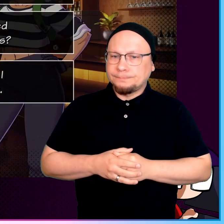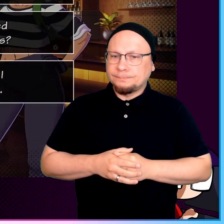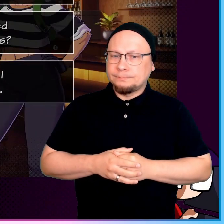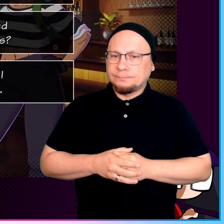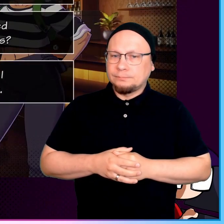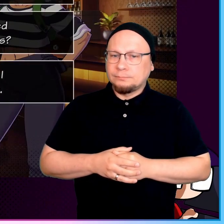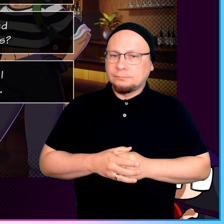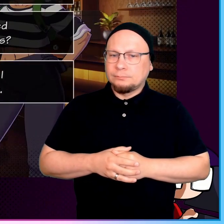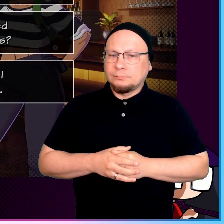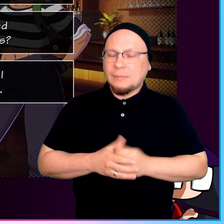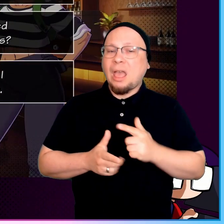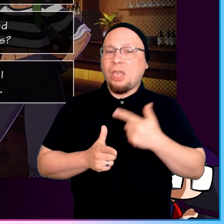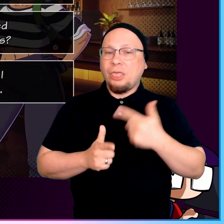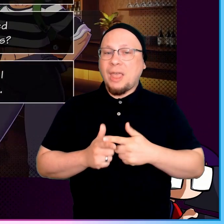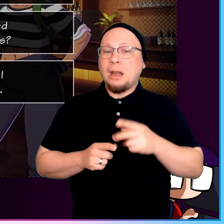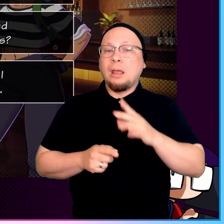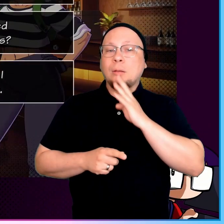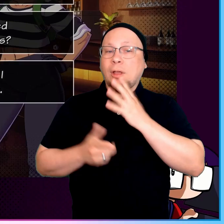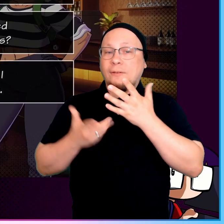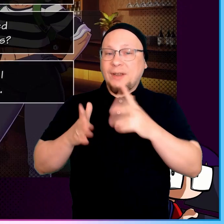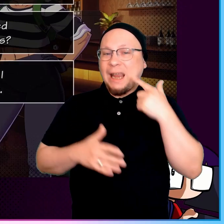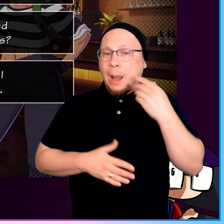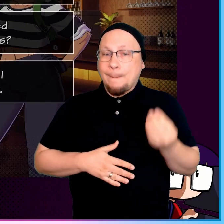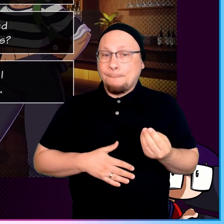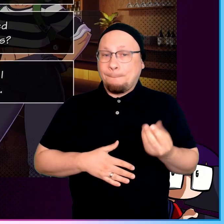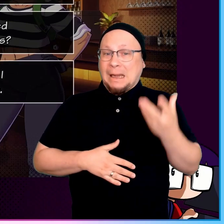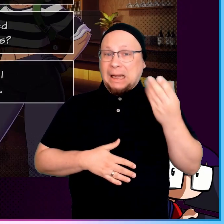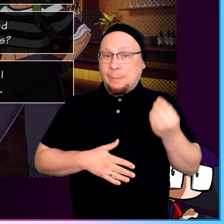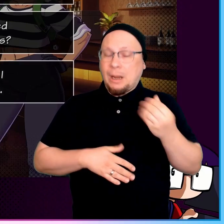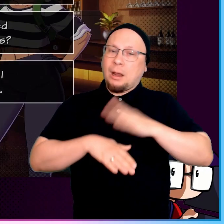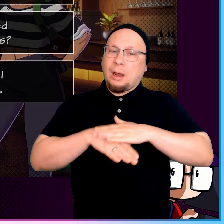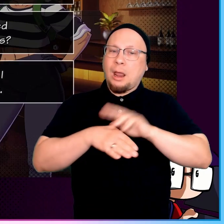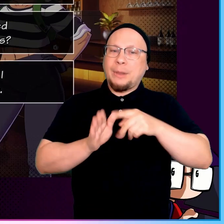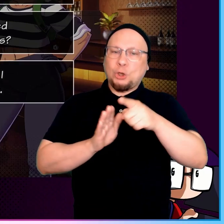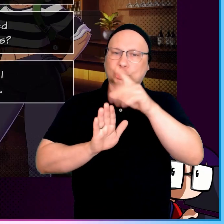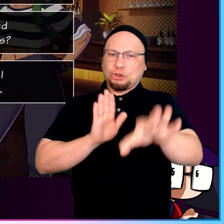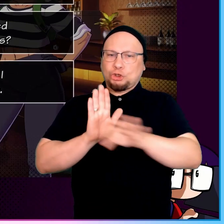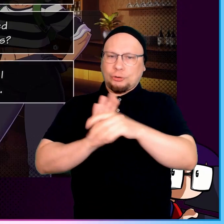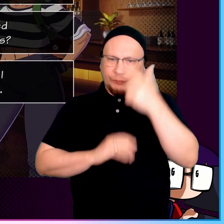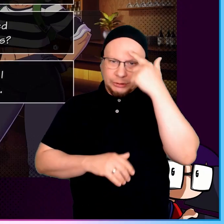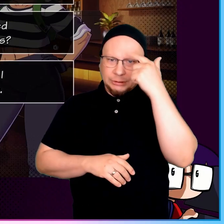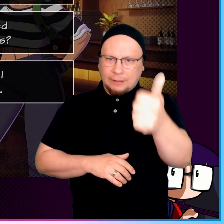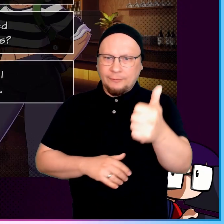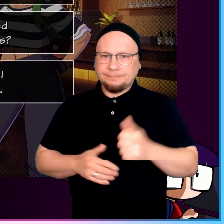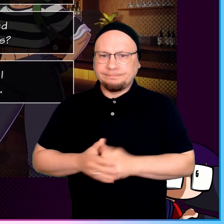The beeping sound lets players know that it's time to make a choice. Alright, let's see, what do we pick here...?